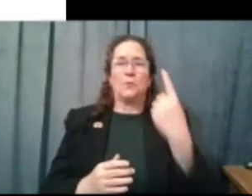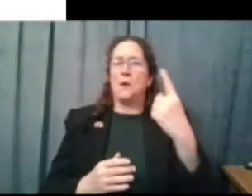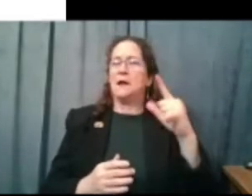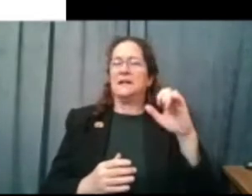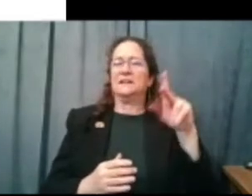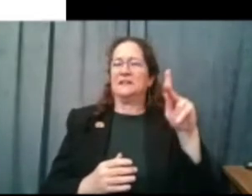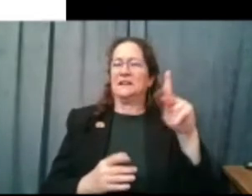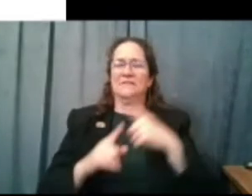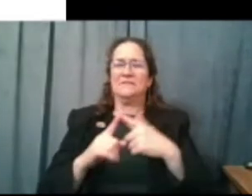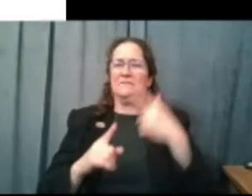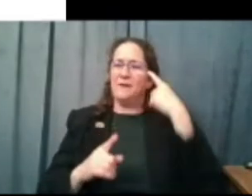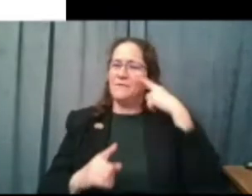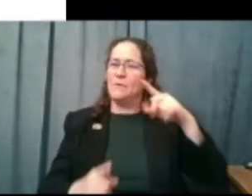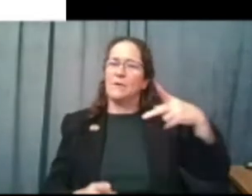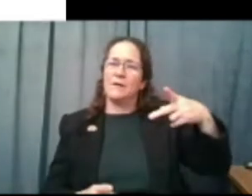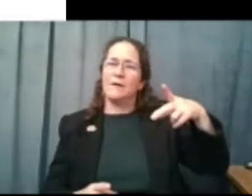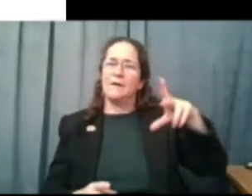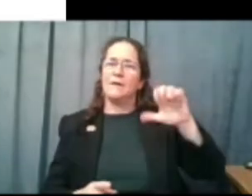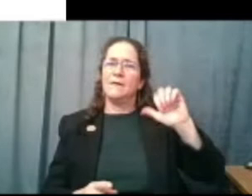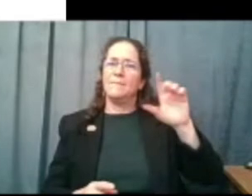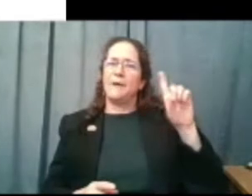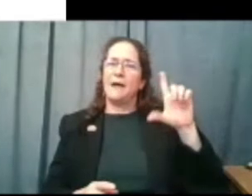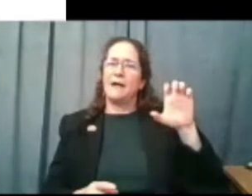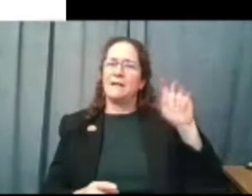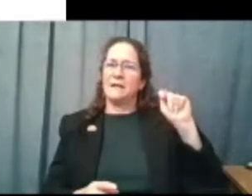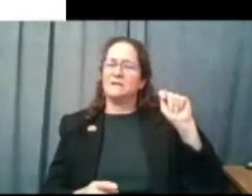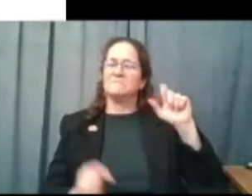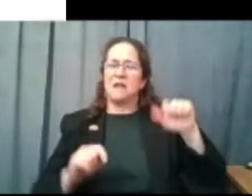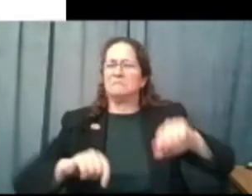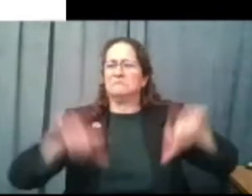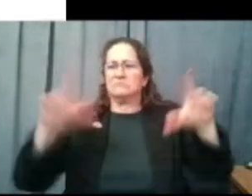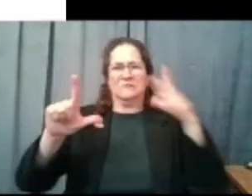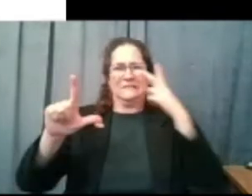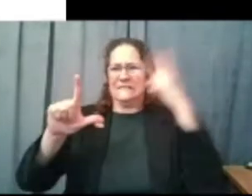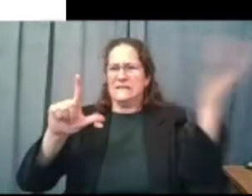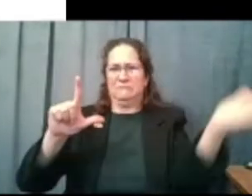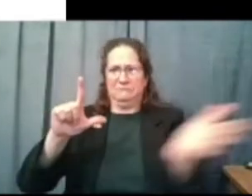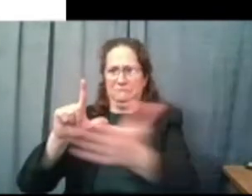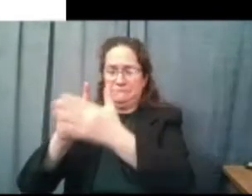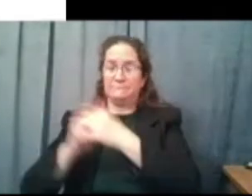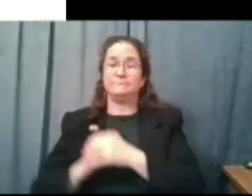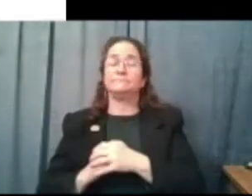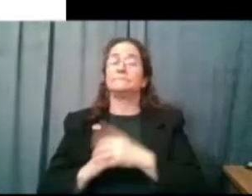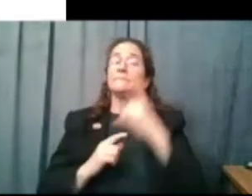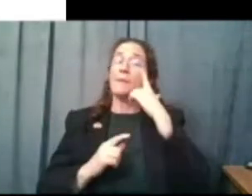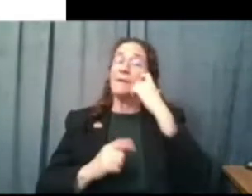Also, because it's Universal Design for Learning, we like you to have different ways to get the things,